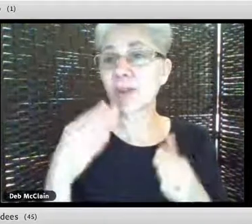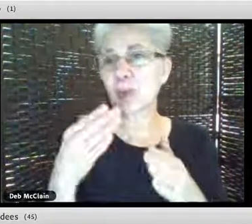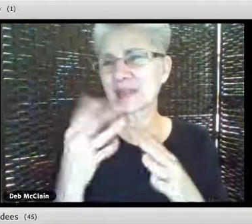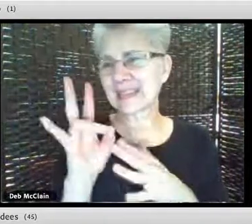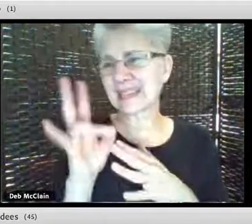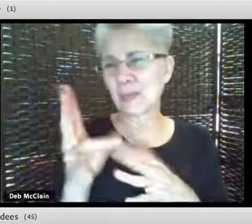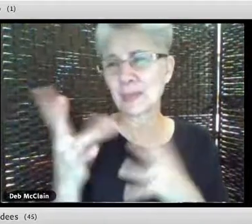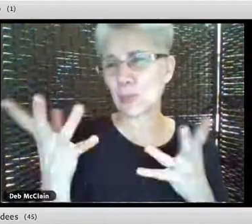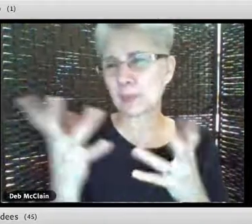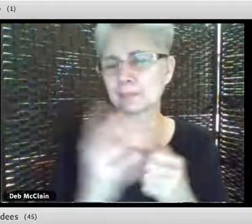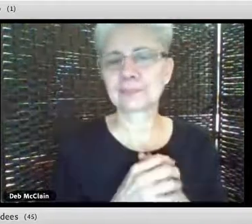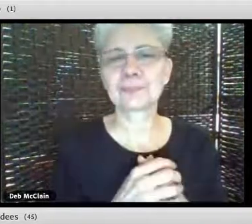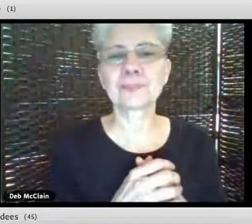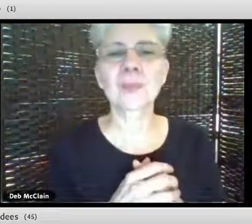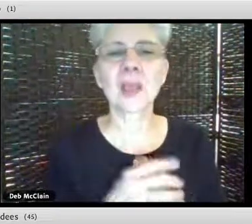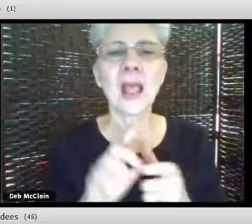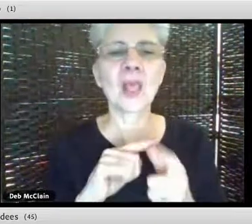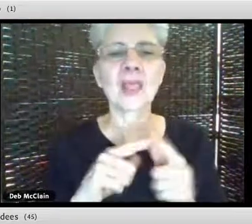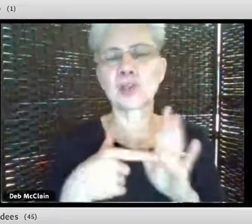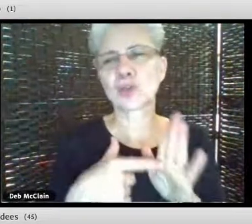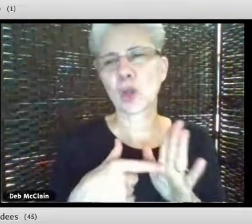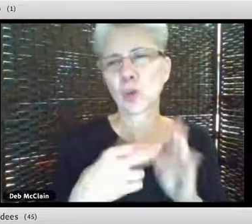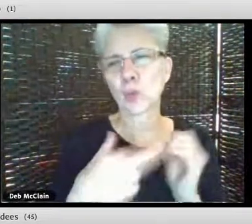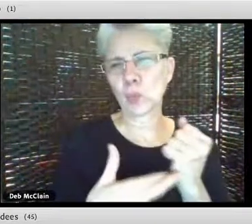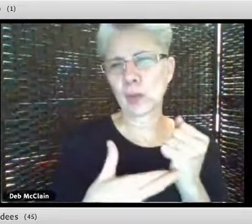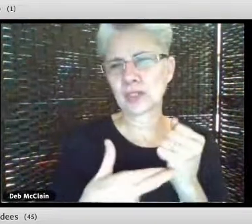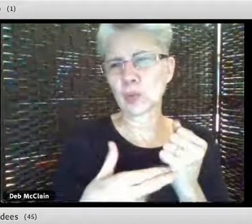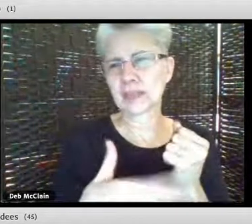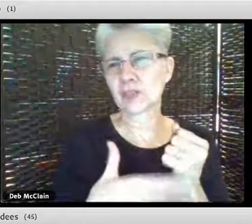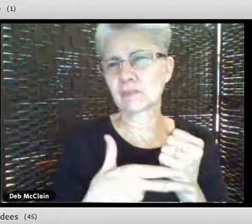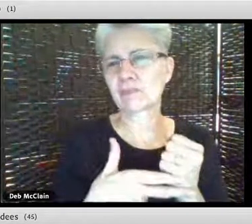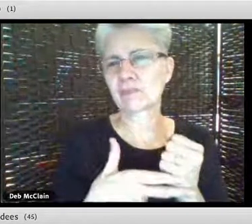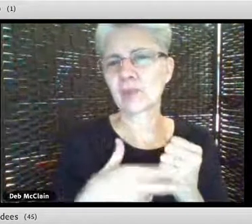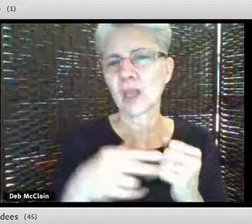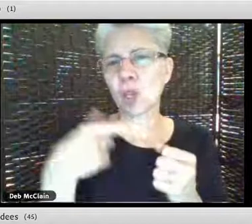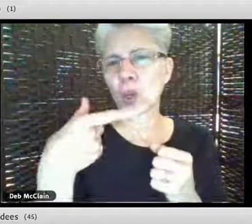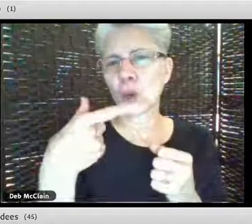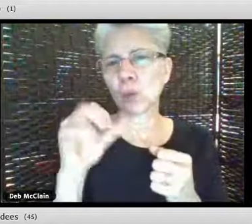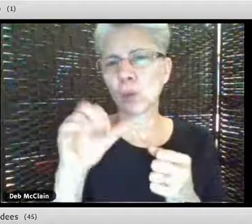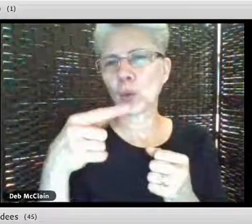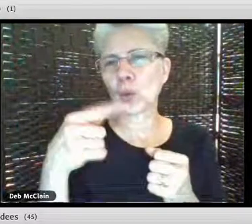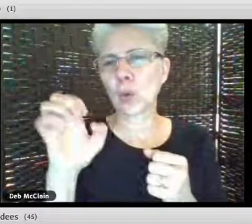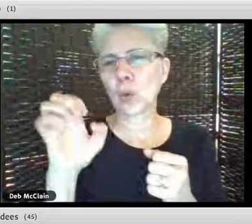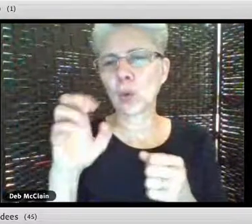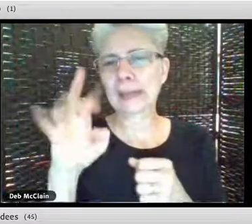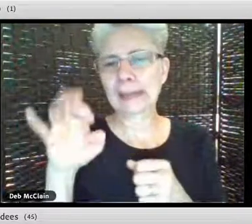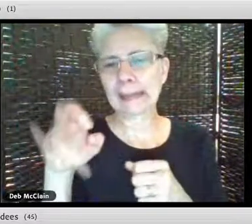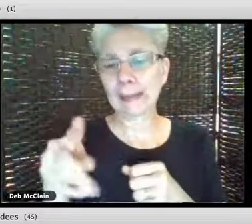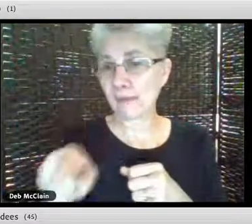So I'm going to get out of that. The last thing I'm going to spend our last 7 minutes on and then show you a couple resources